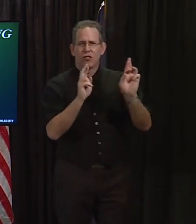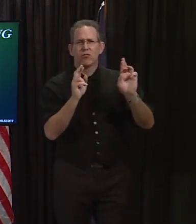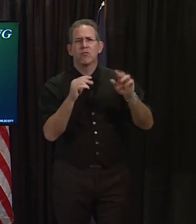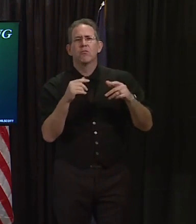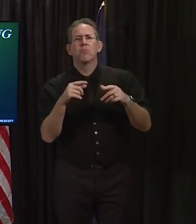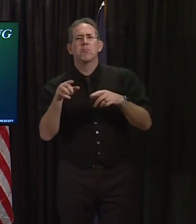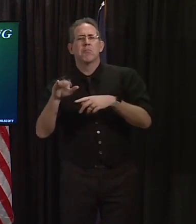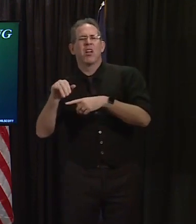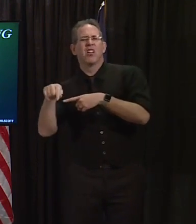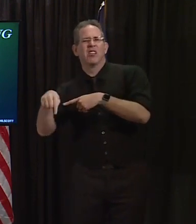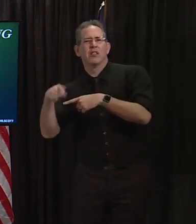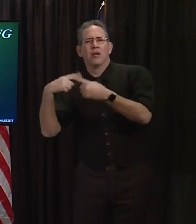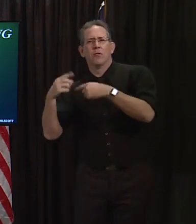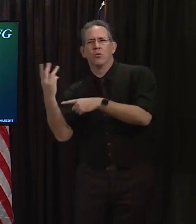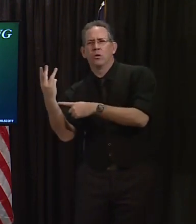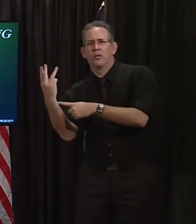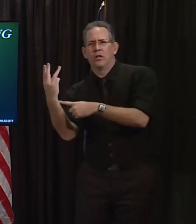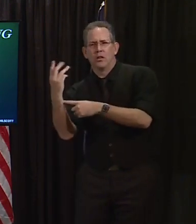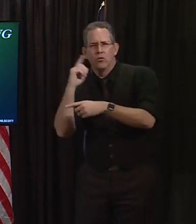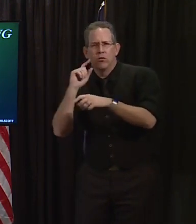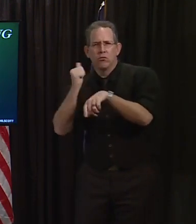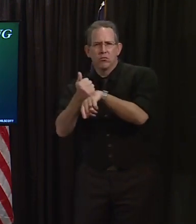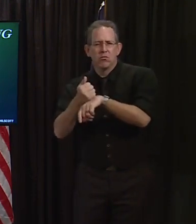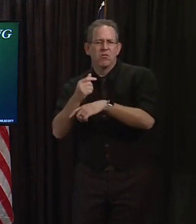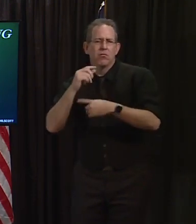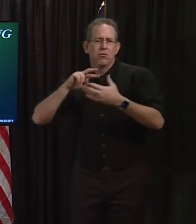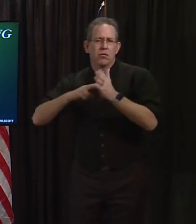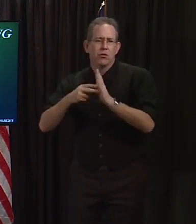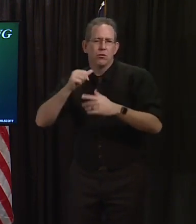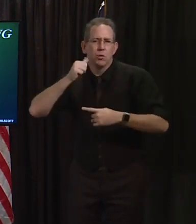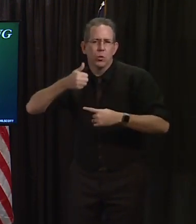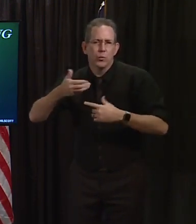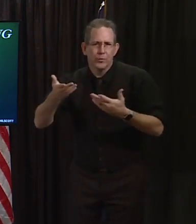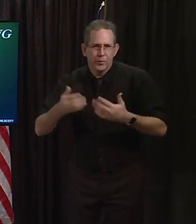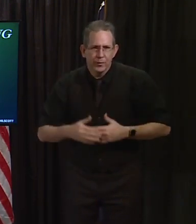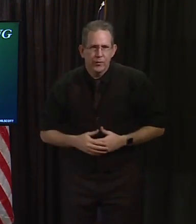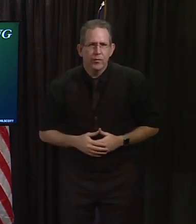Now turning to hospitals, we are monitoring hospital capacity very